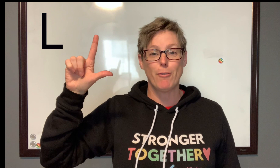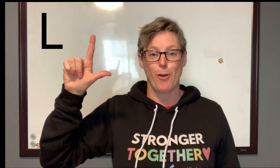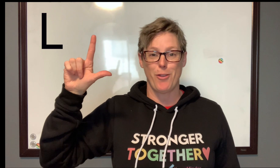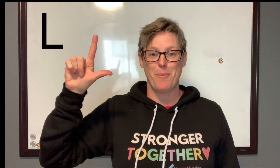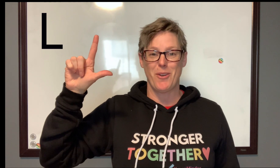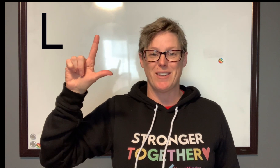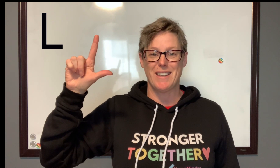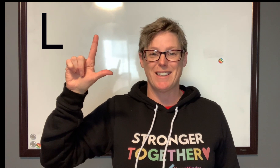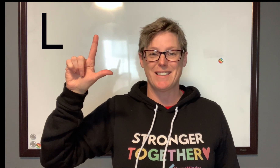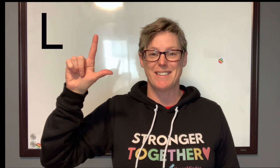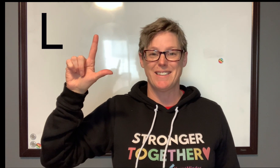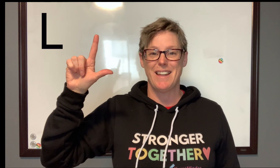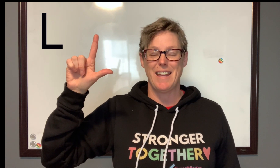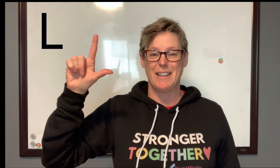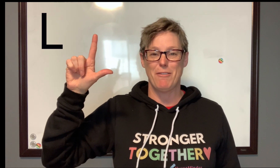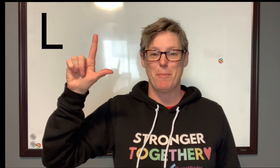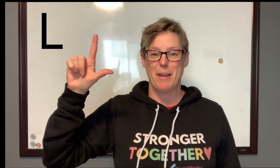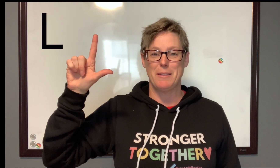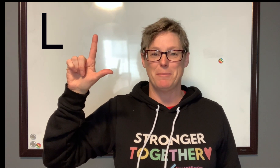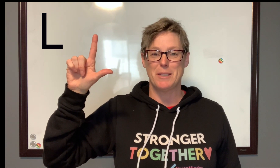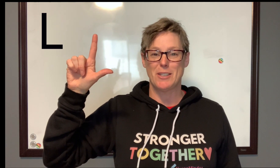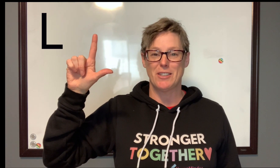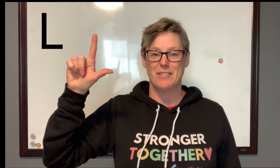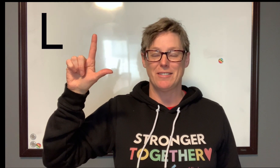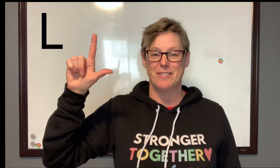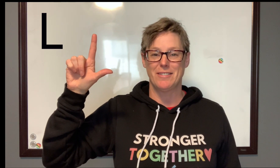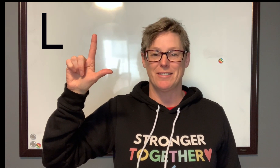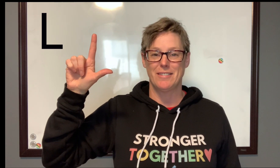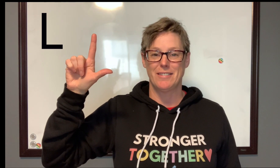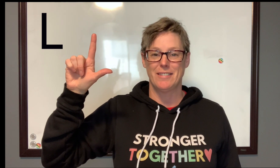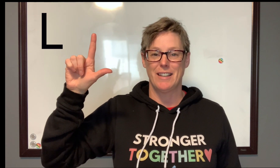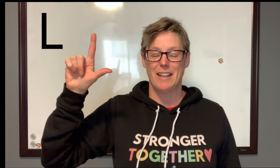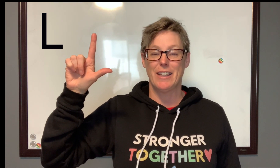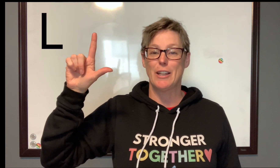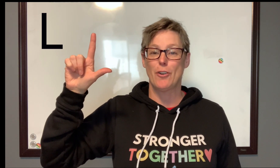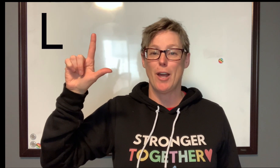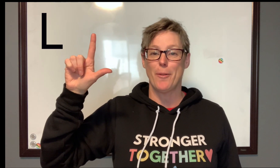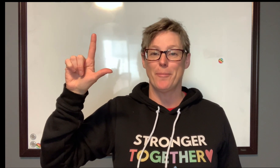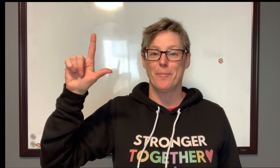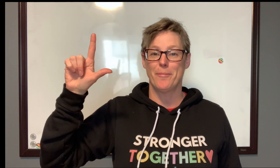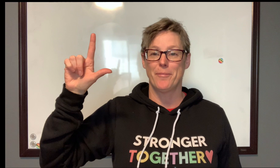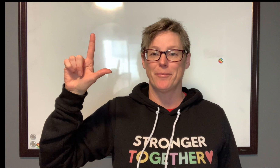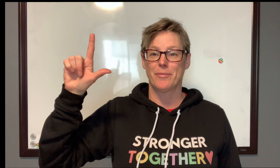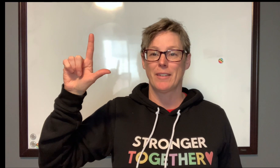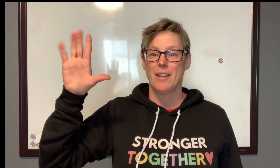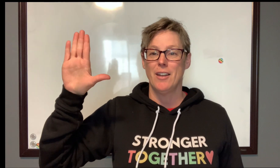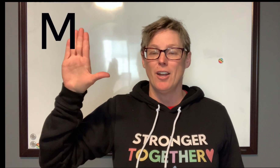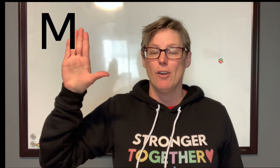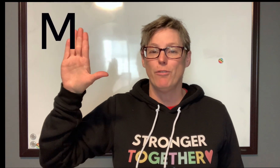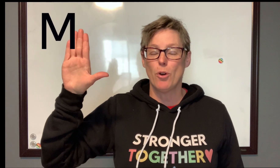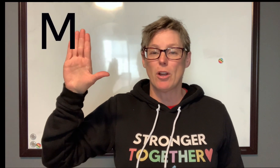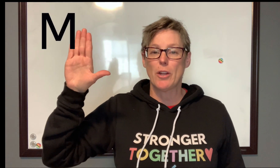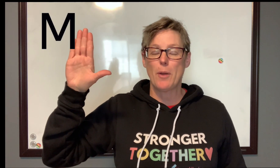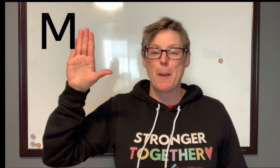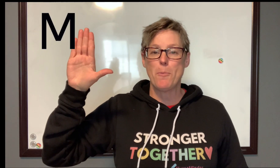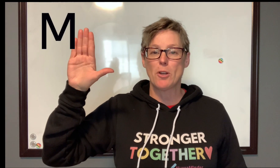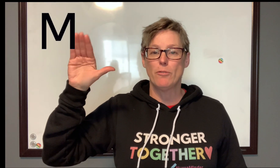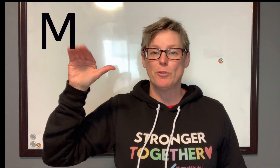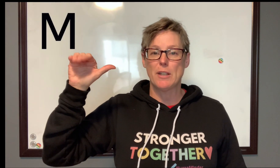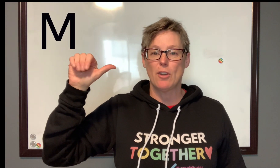our thumb and our index and leave them at position the letter l for our letter m we're